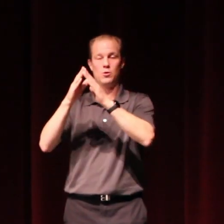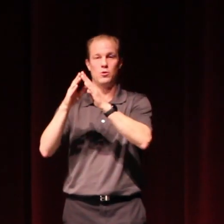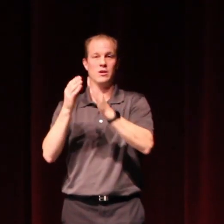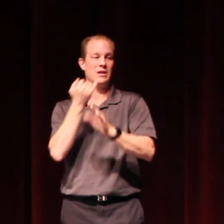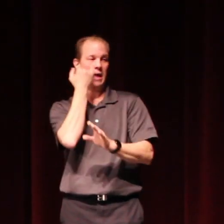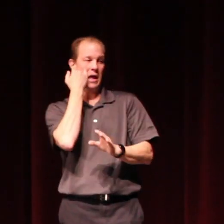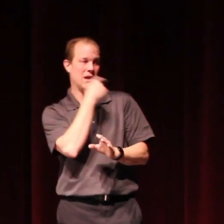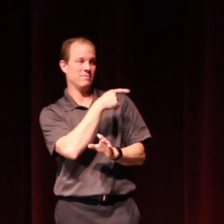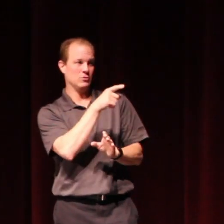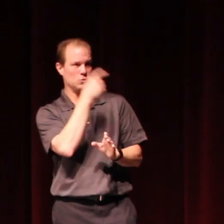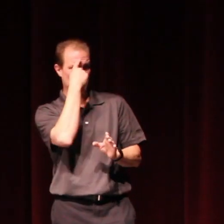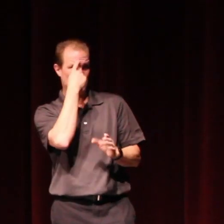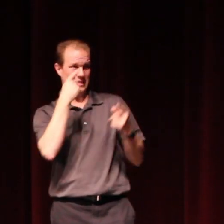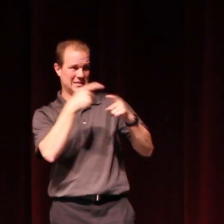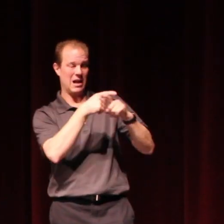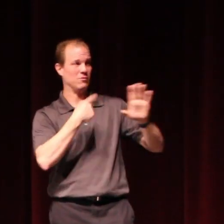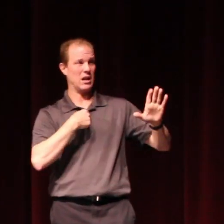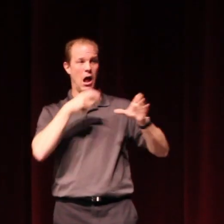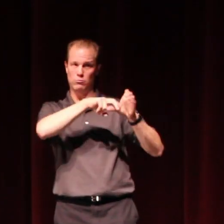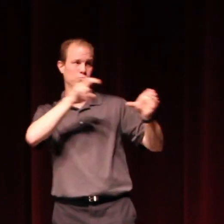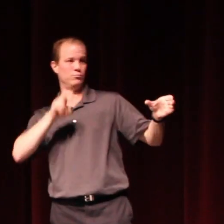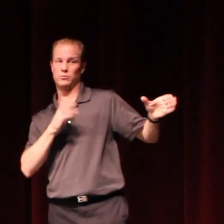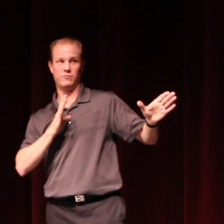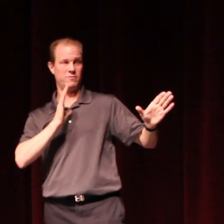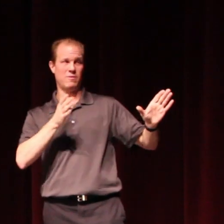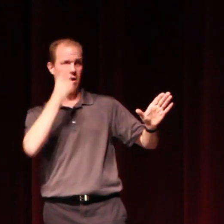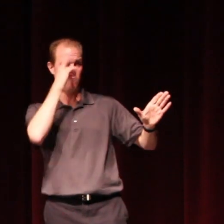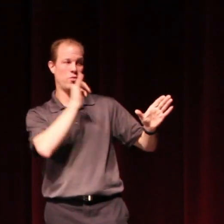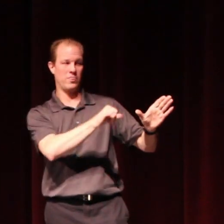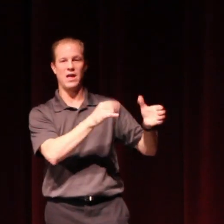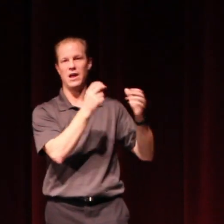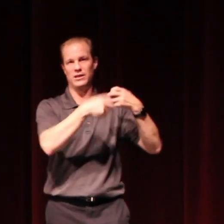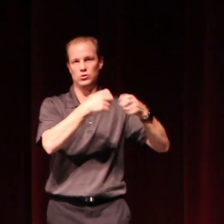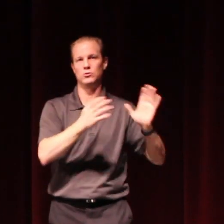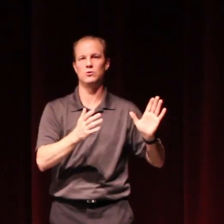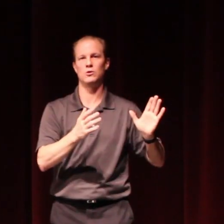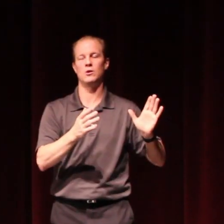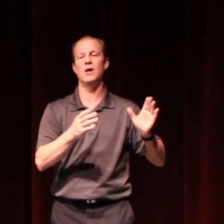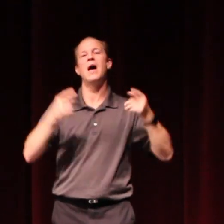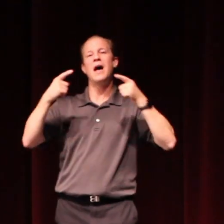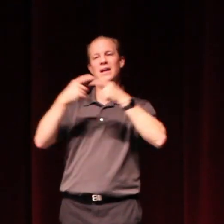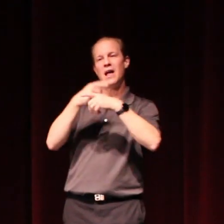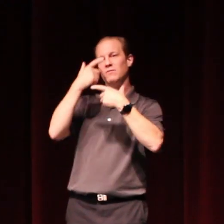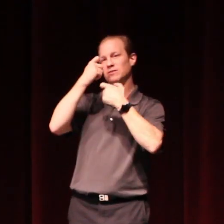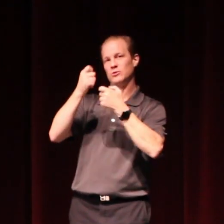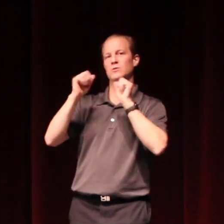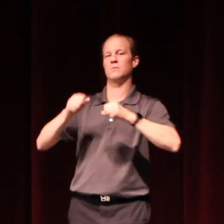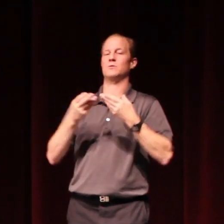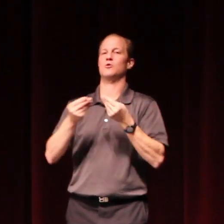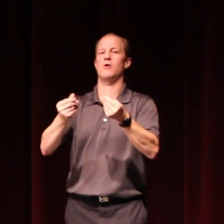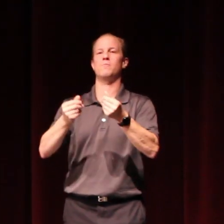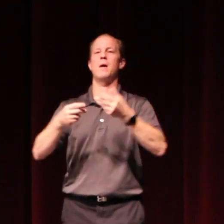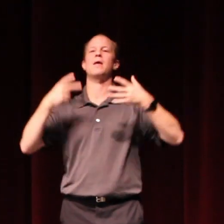gray area. Conflicts of interests are resolved by transparency. By being perfectly clear. I think I